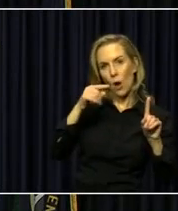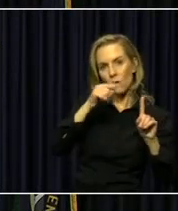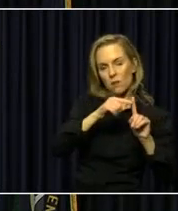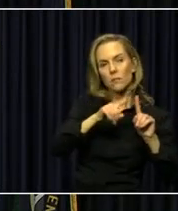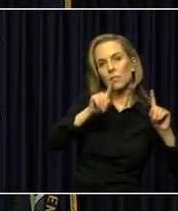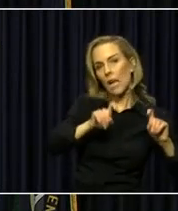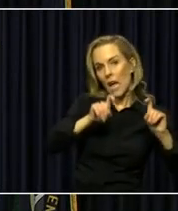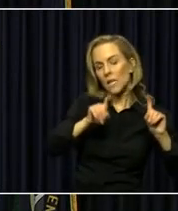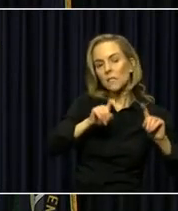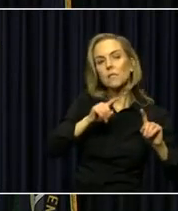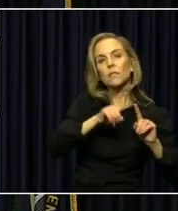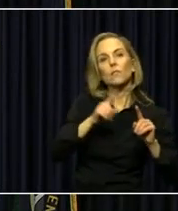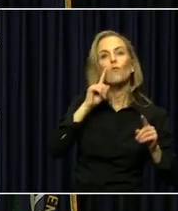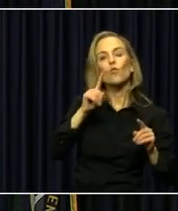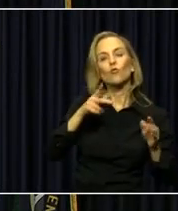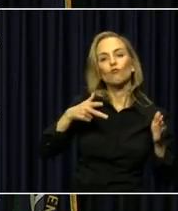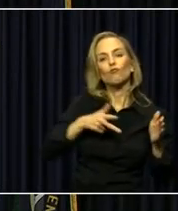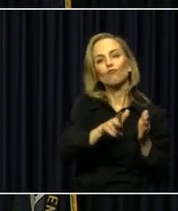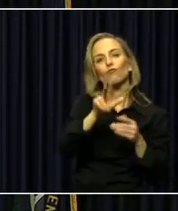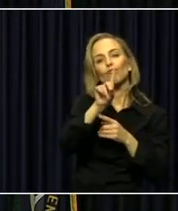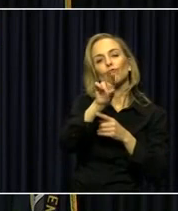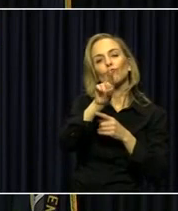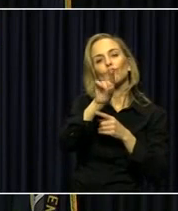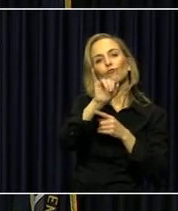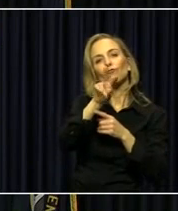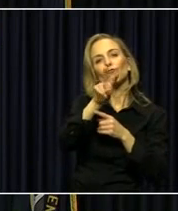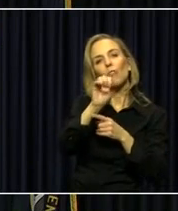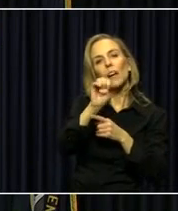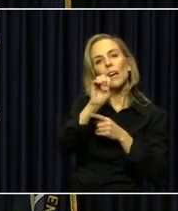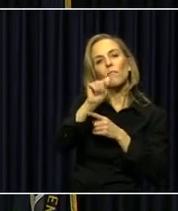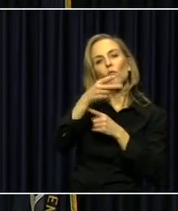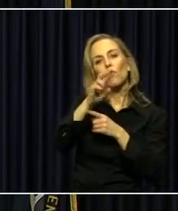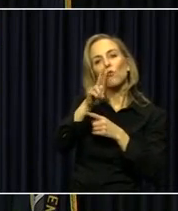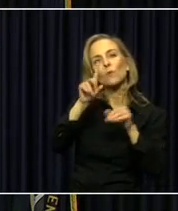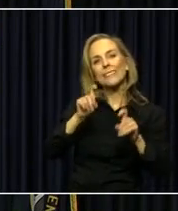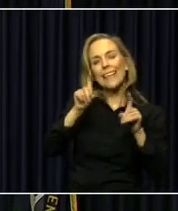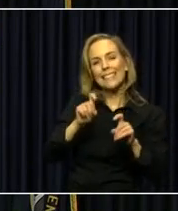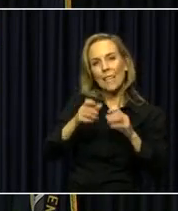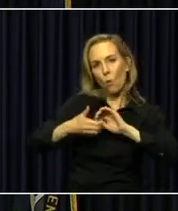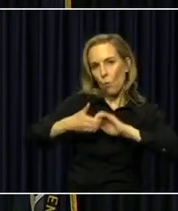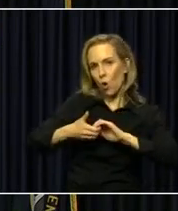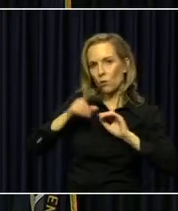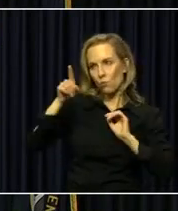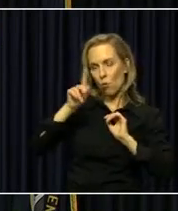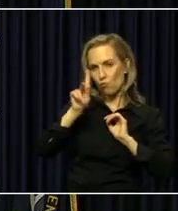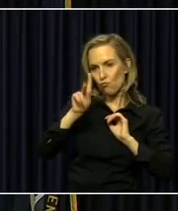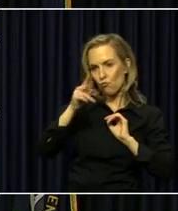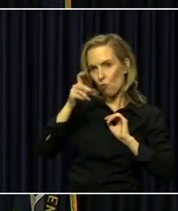CONTIGUOUS COUNTY, JUST THE IN REGION, AND YOU MEET ANY OF THE CRITERIA WITH WE NEED YOU TO SIGN UP. SO IF YOU HAVE SYMPTOMS, SIGN